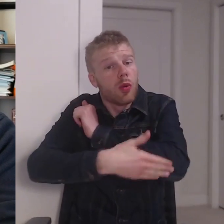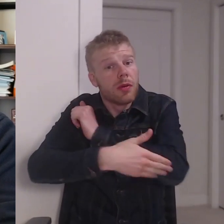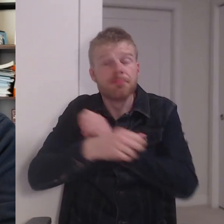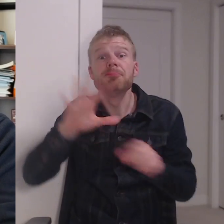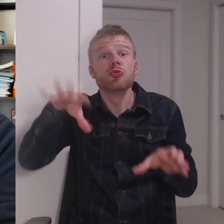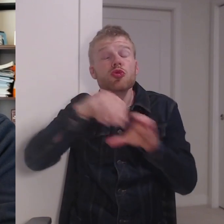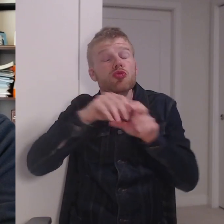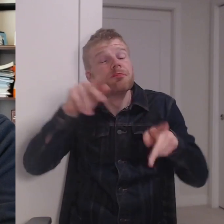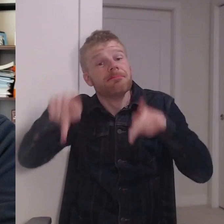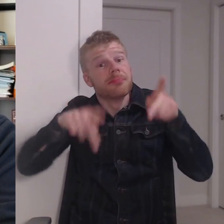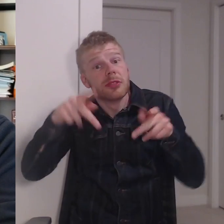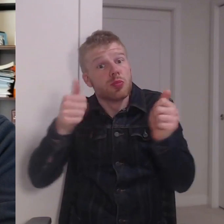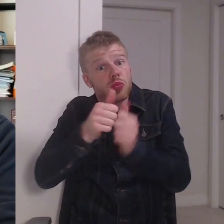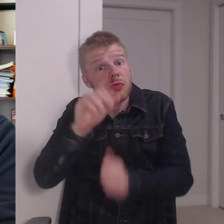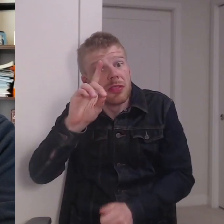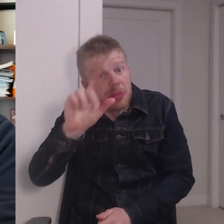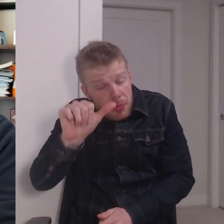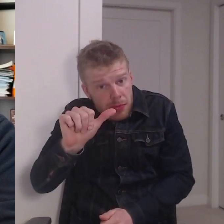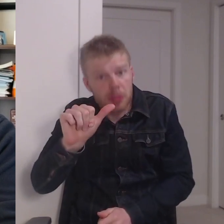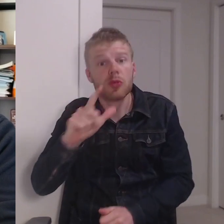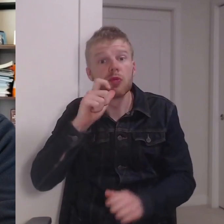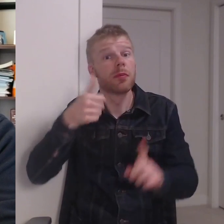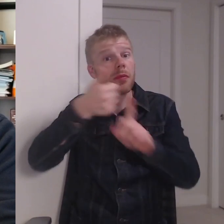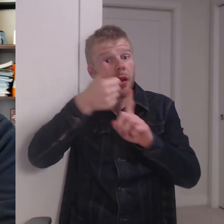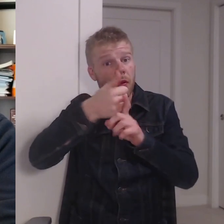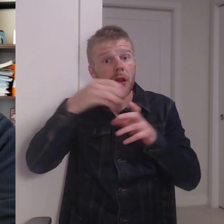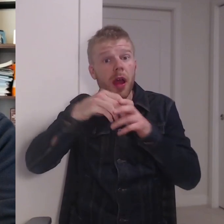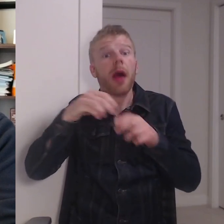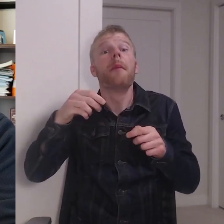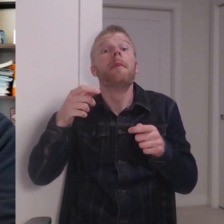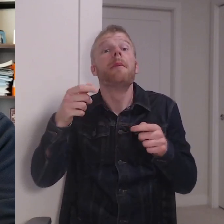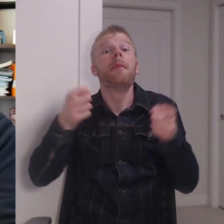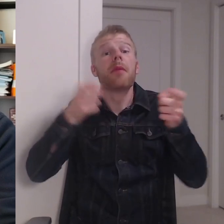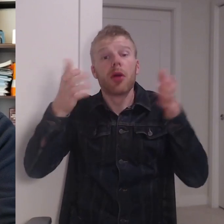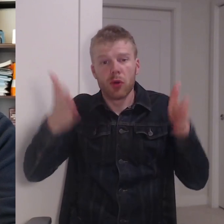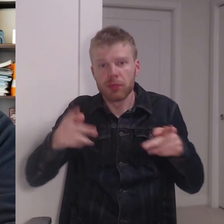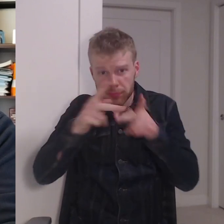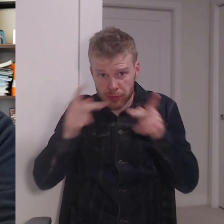management positions of nonprofits like Liberty Resources about some of the